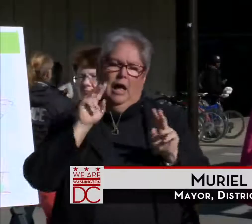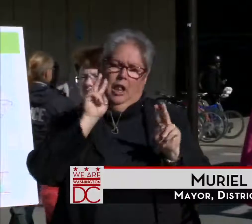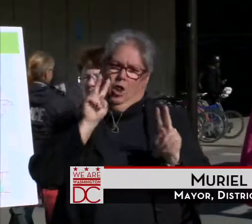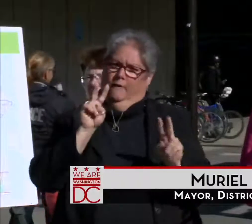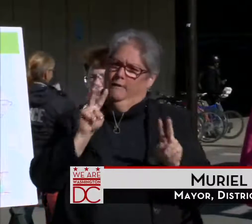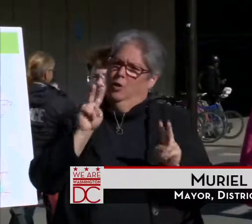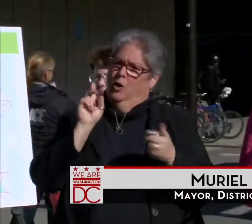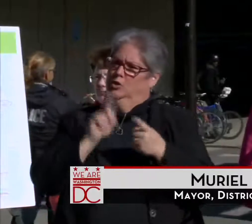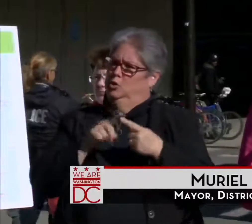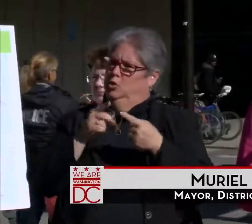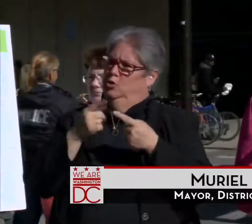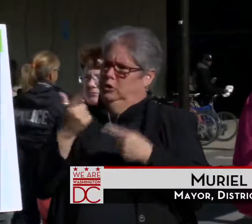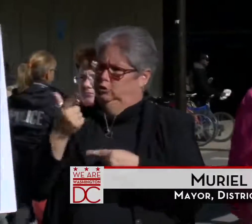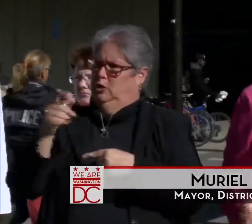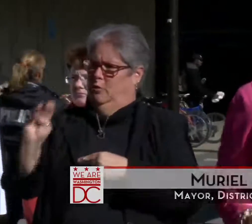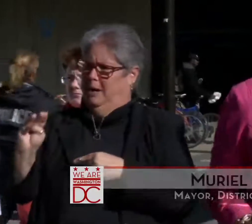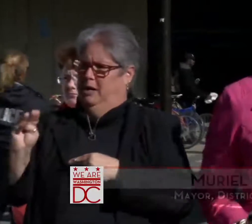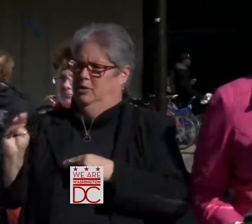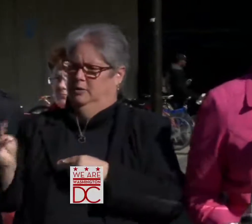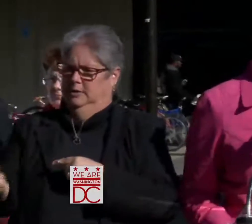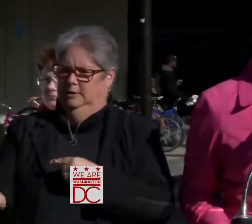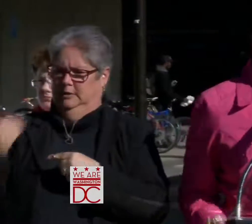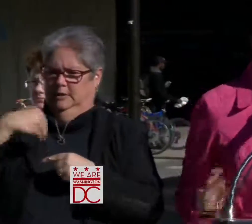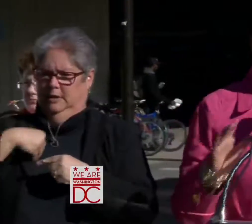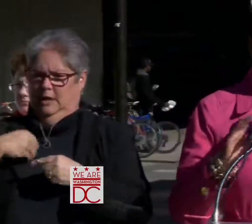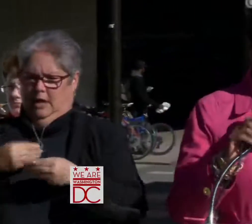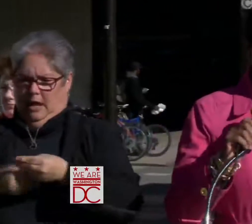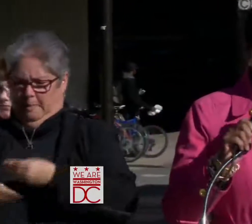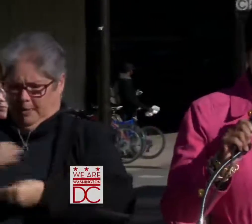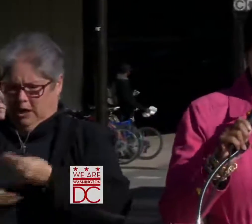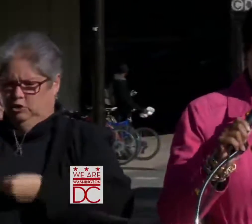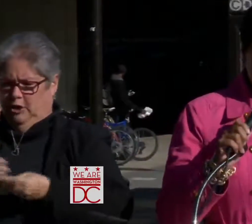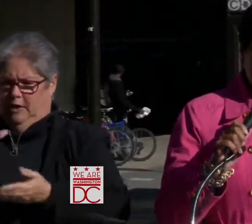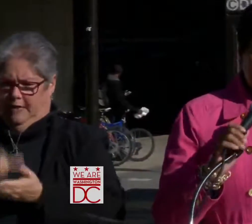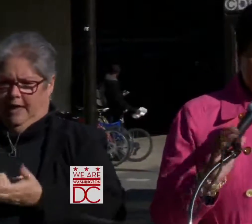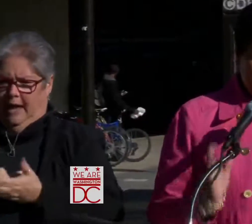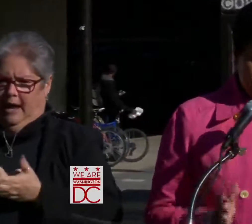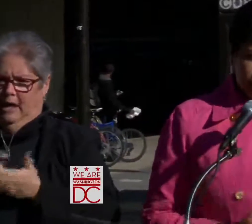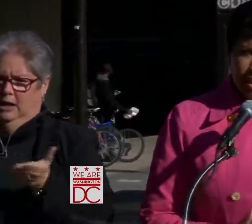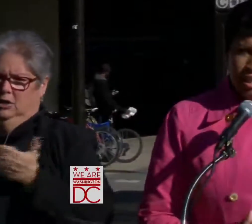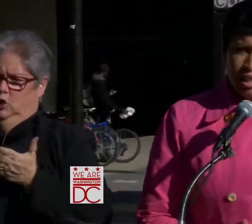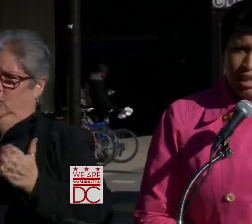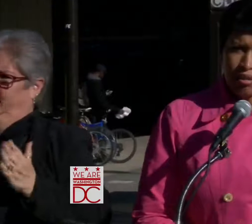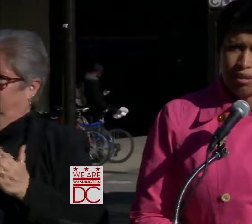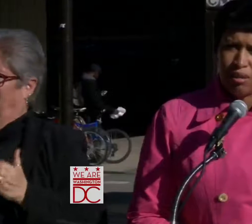THE GENERAL MANAGER PRESENTING A BUDGET THAT SERVES OUR RESIDENTS